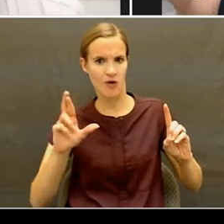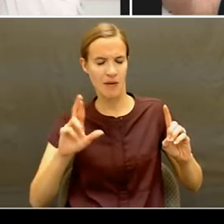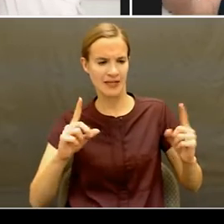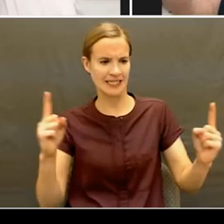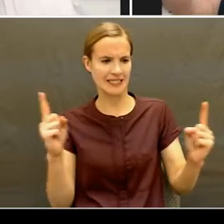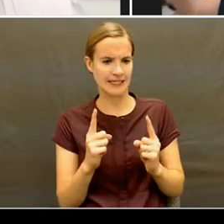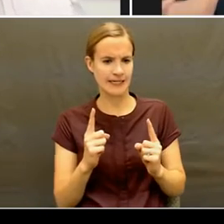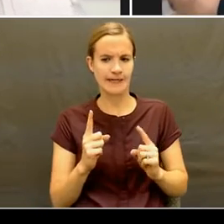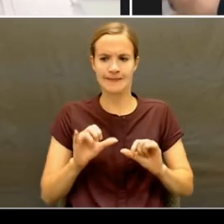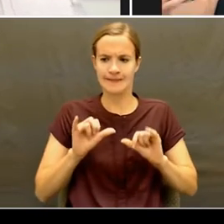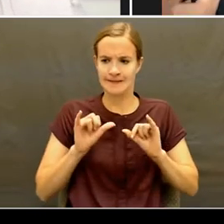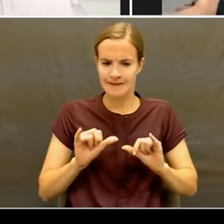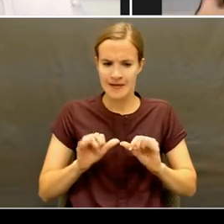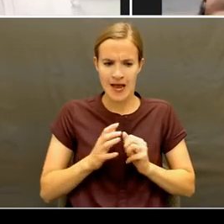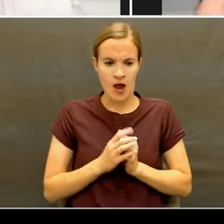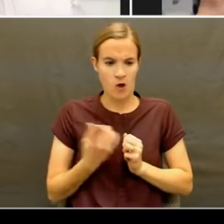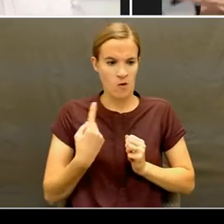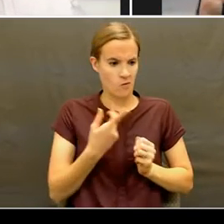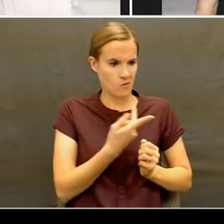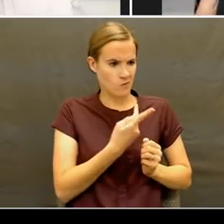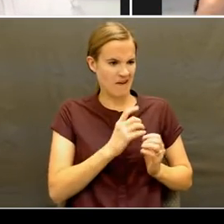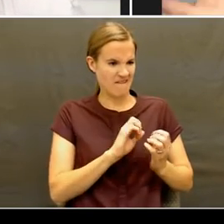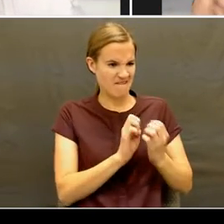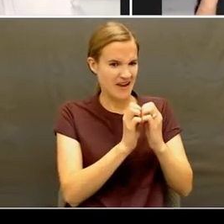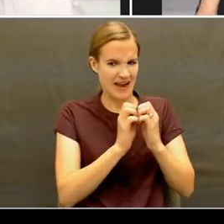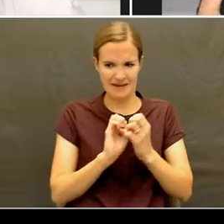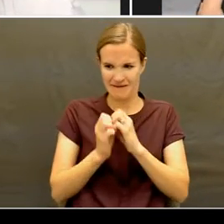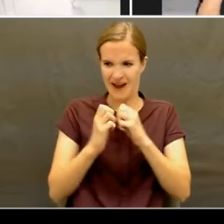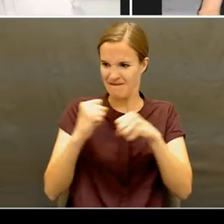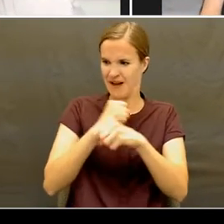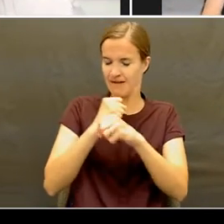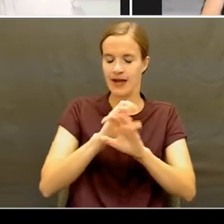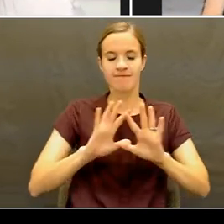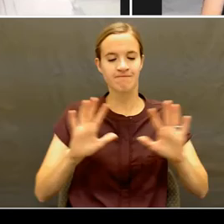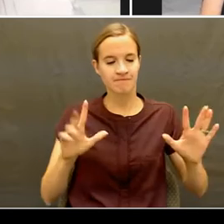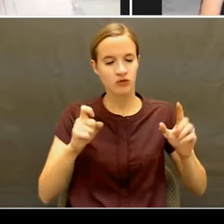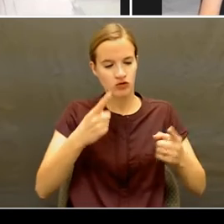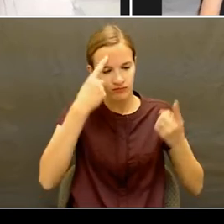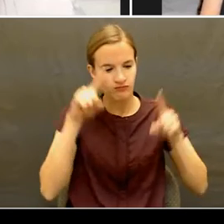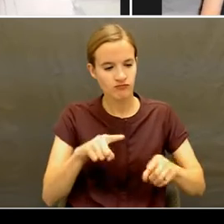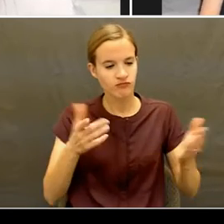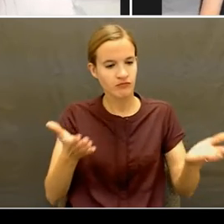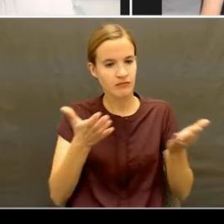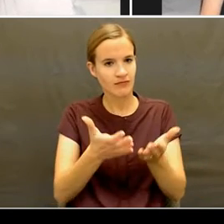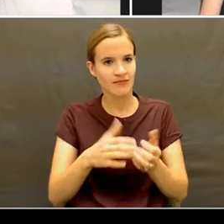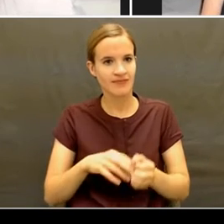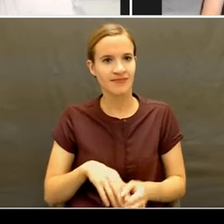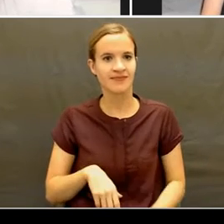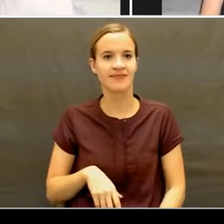more if they crossed over and, you know, we've Mark: Working together, what a concept?